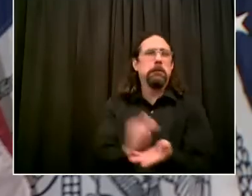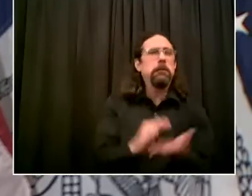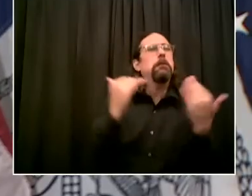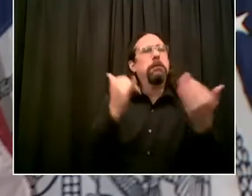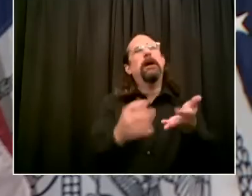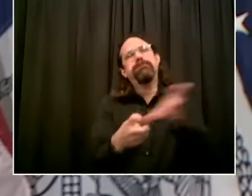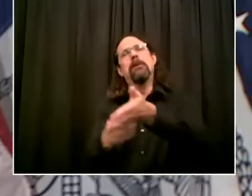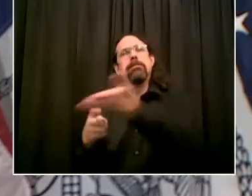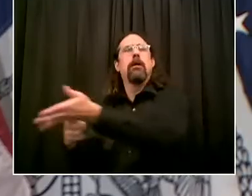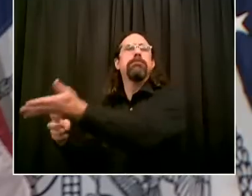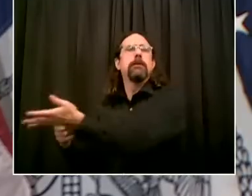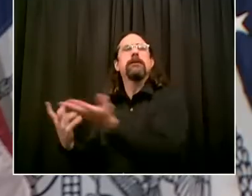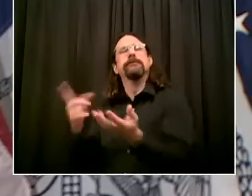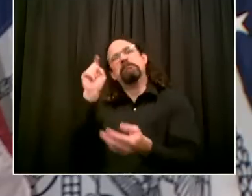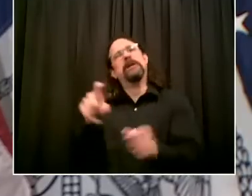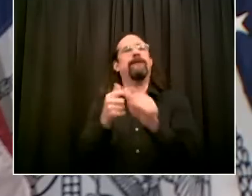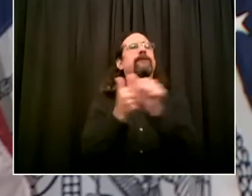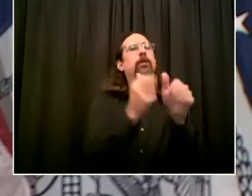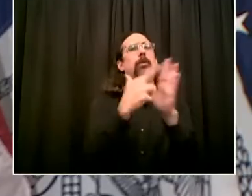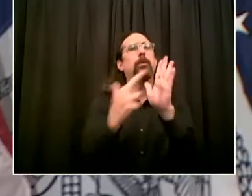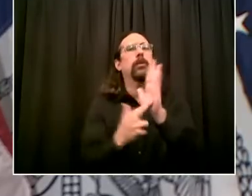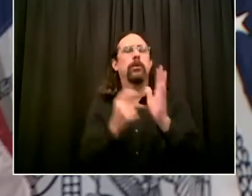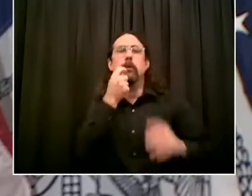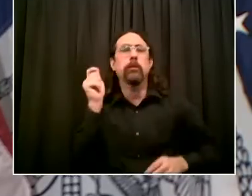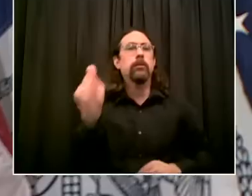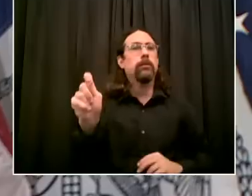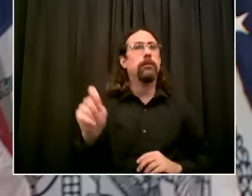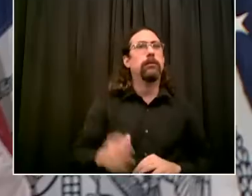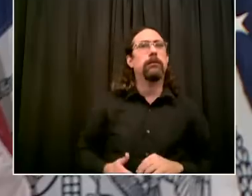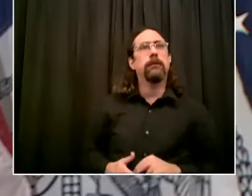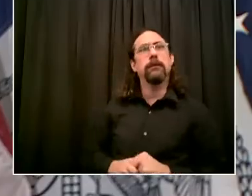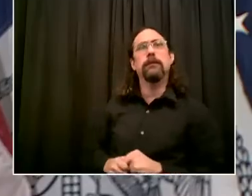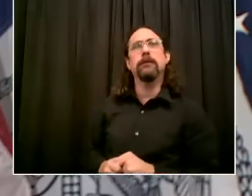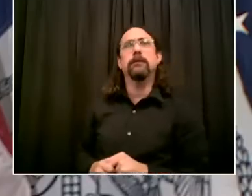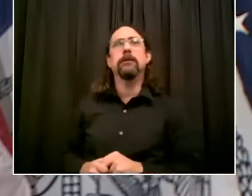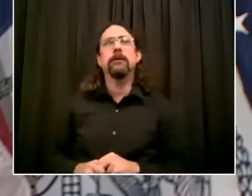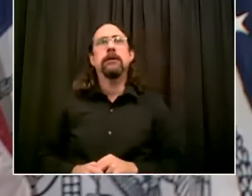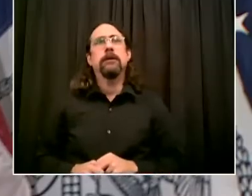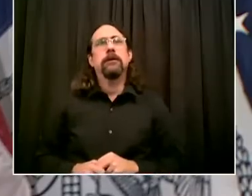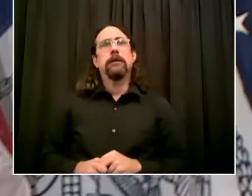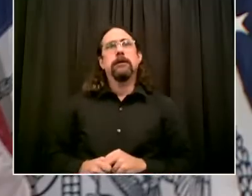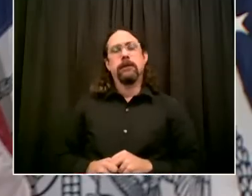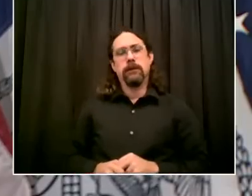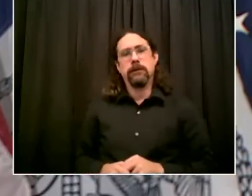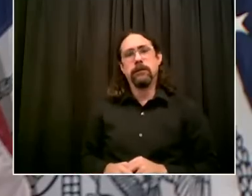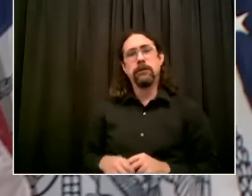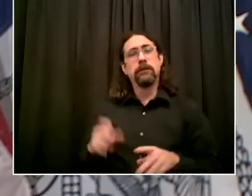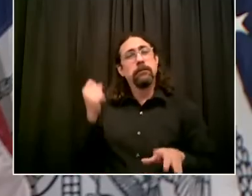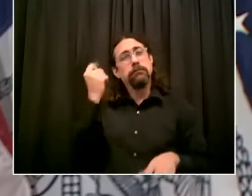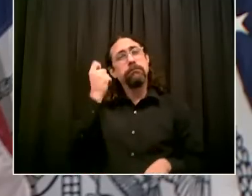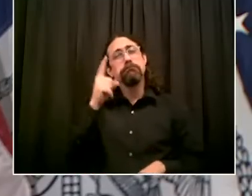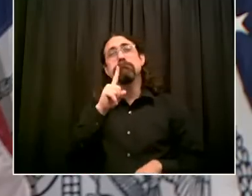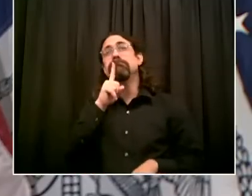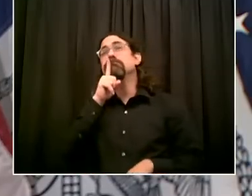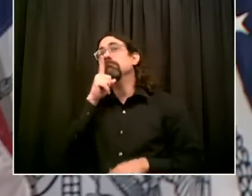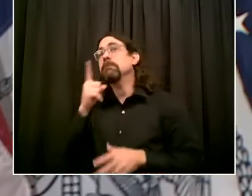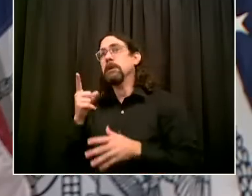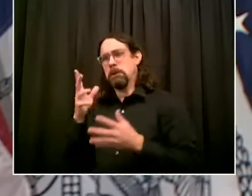WANT TO EMPHASIZE IS THE POSITIVE. GETTING TESTED. THIS IS THE SINGLE MOST IMPORTANT PART OF THE EQUATION.